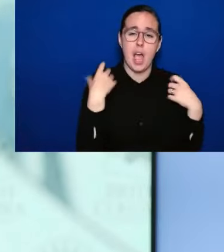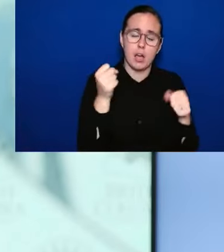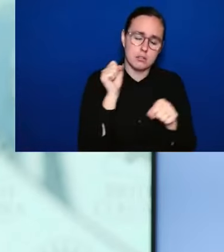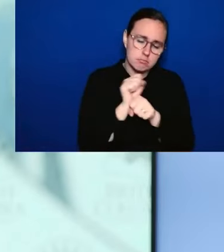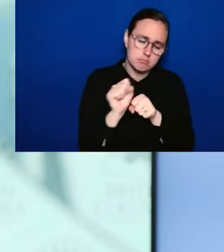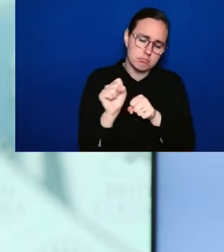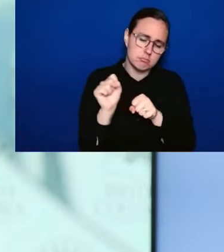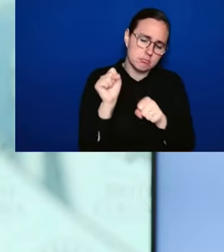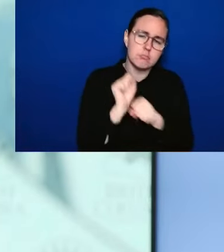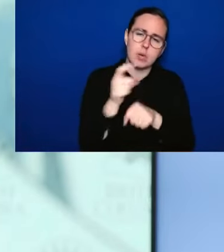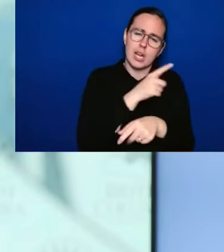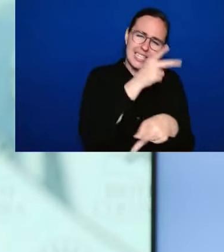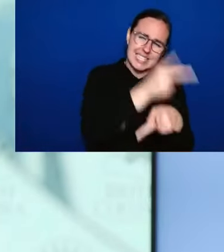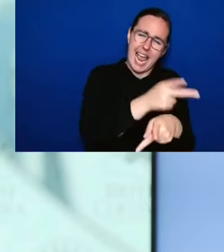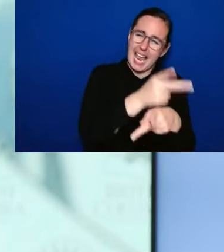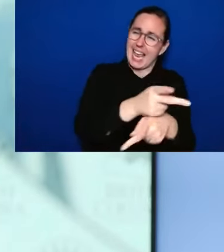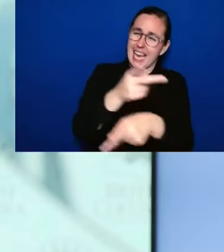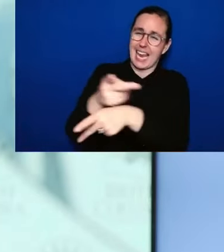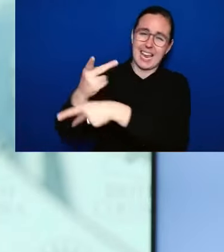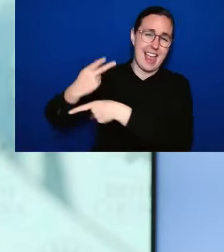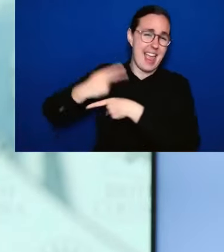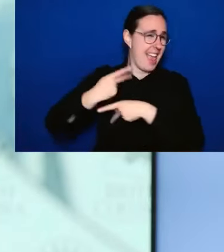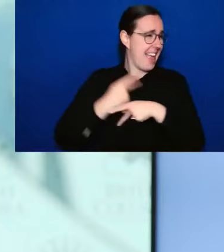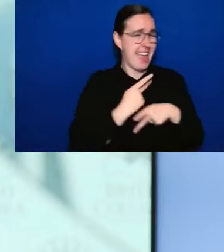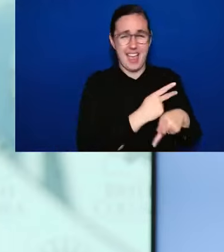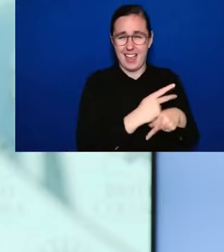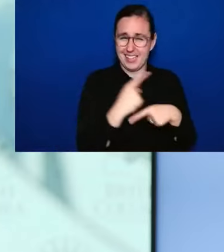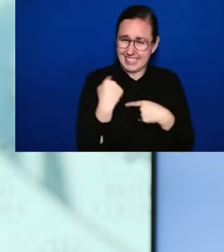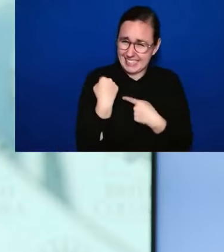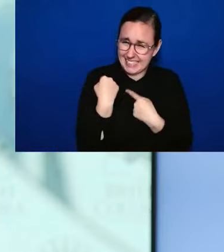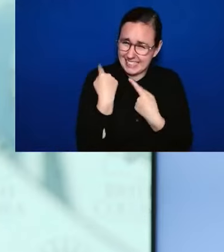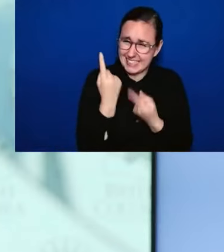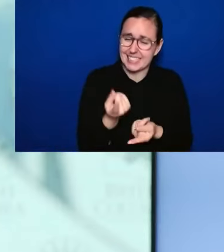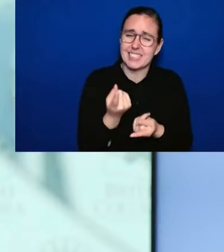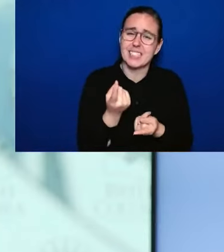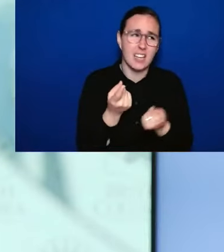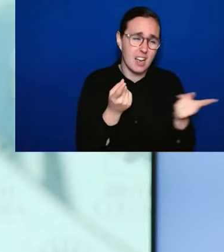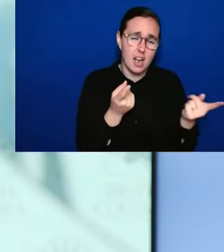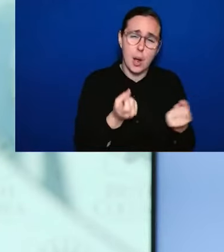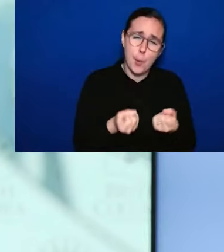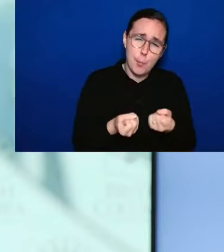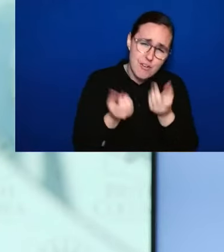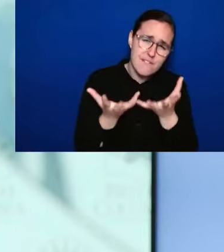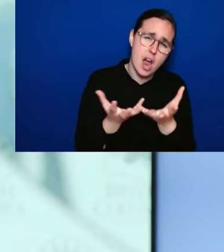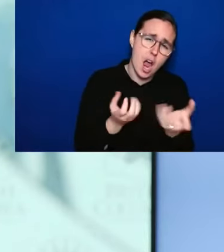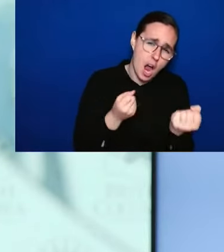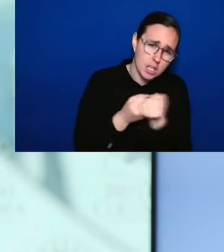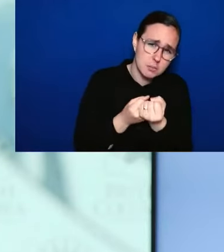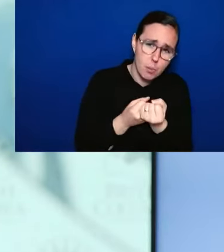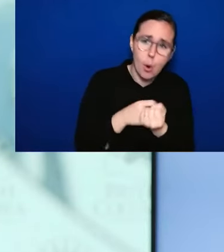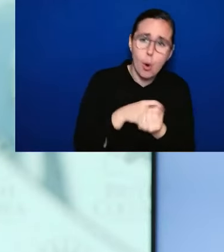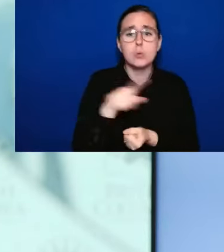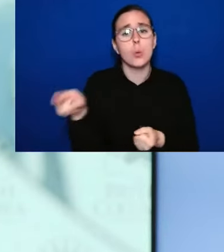very significant amount of demand. We can all do something. And that something. To get